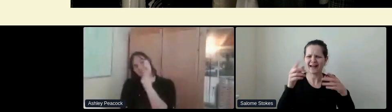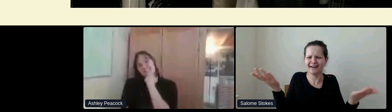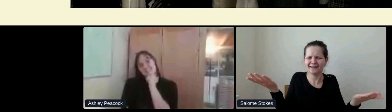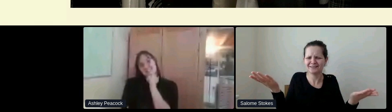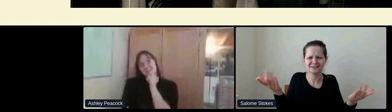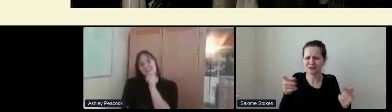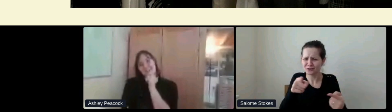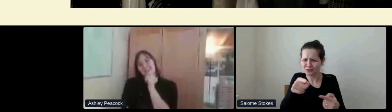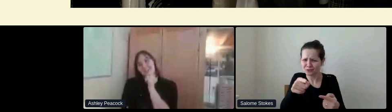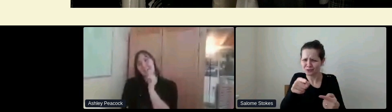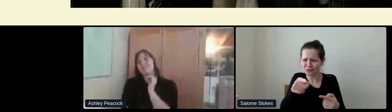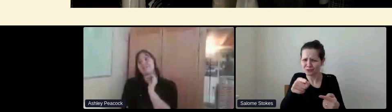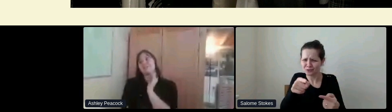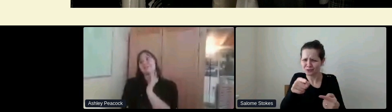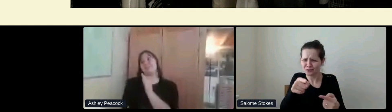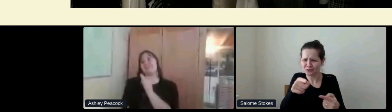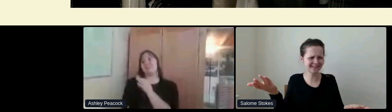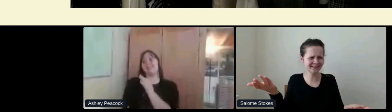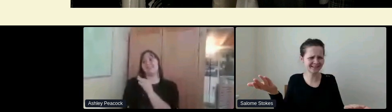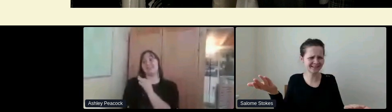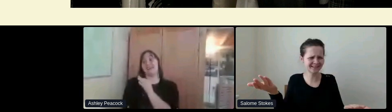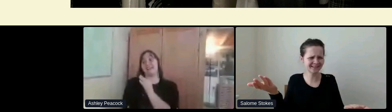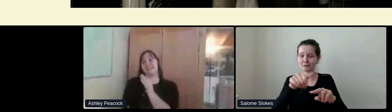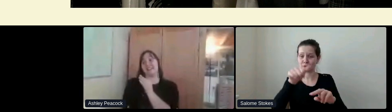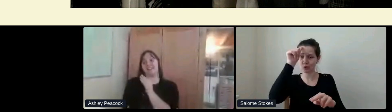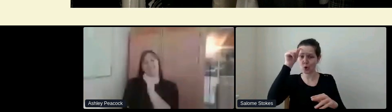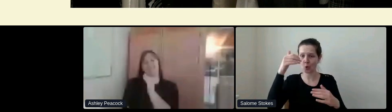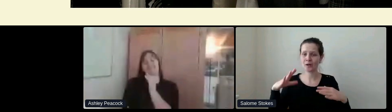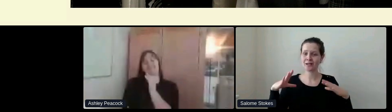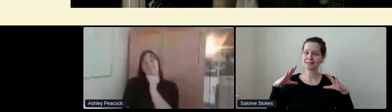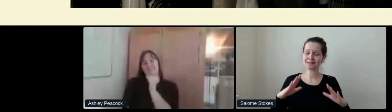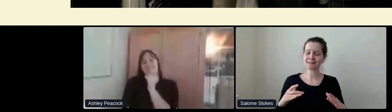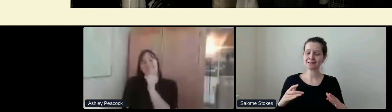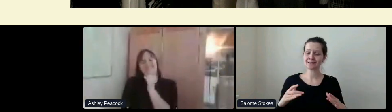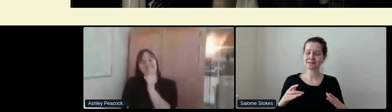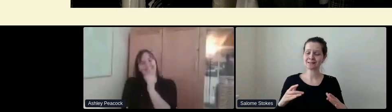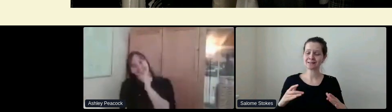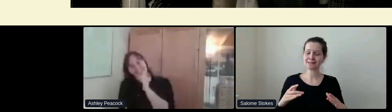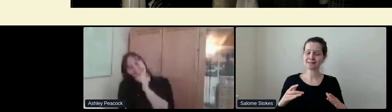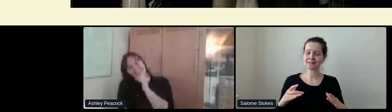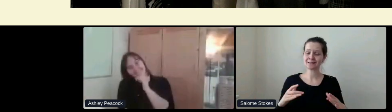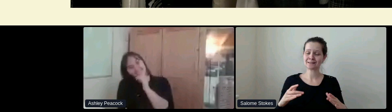If you do put something in the chat because we have no idea.